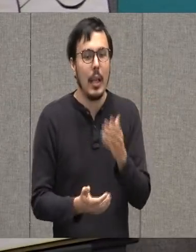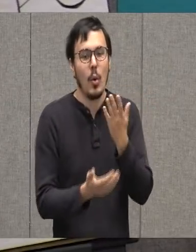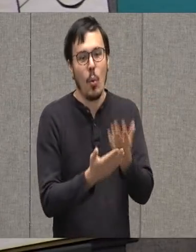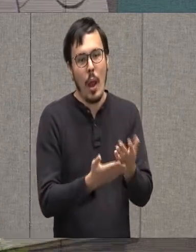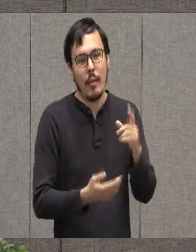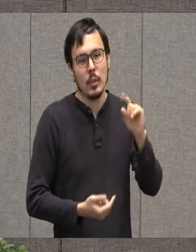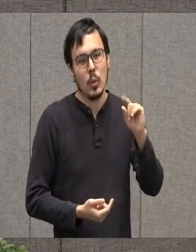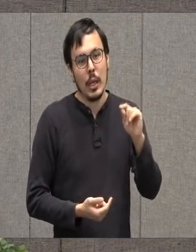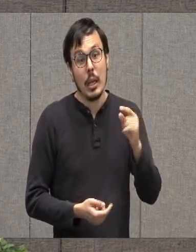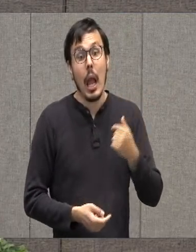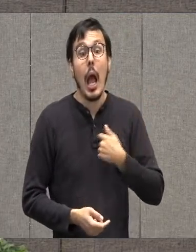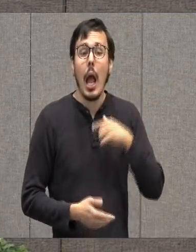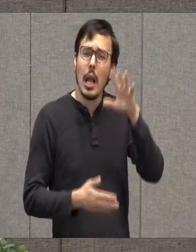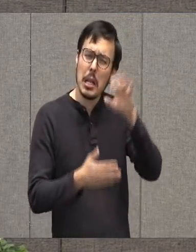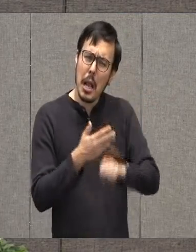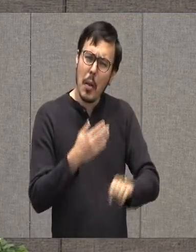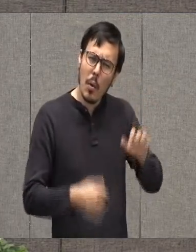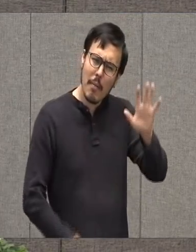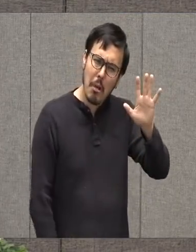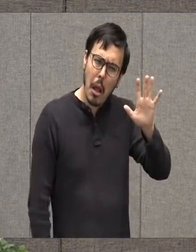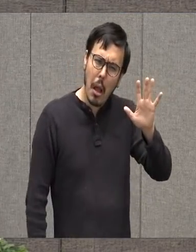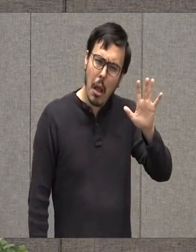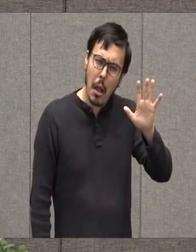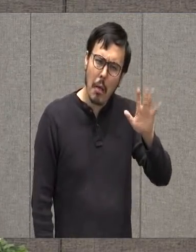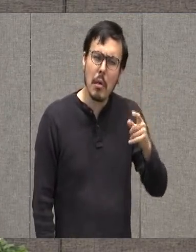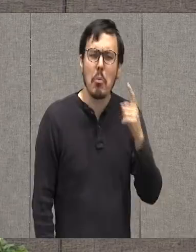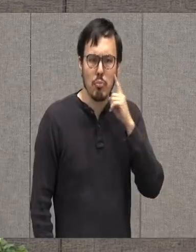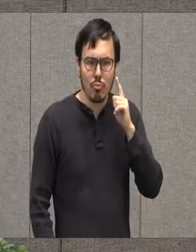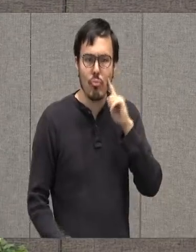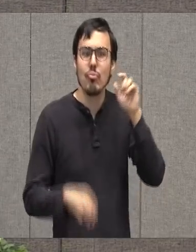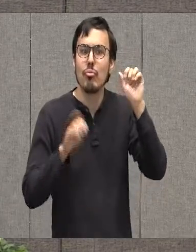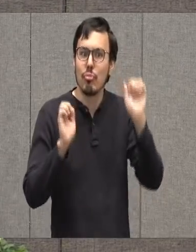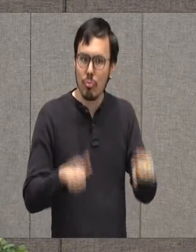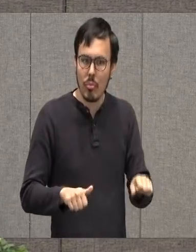So if I take away five, I think I can also get to 15.